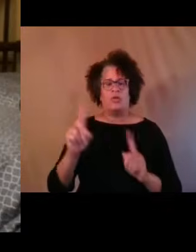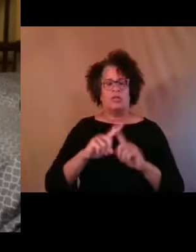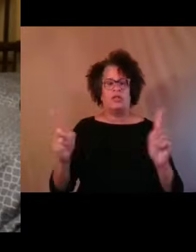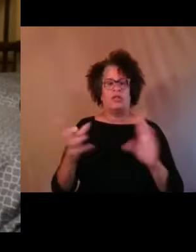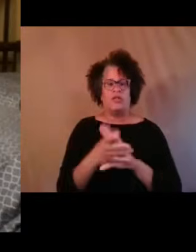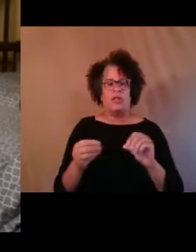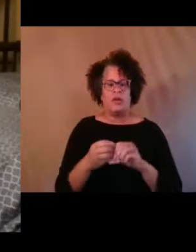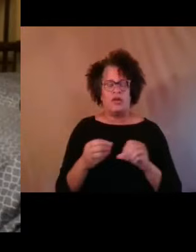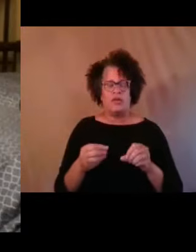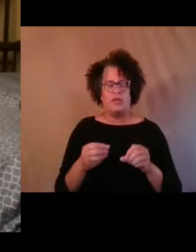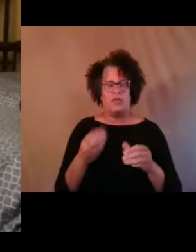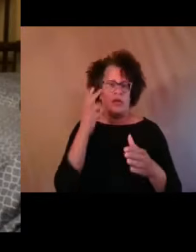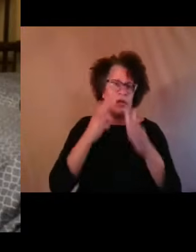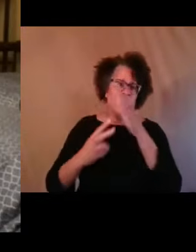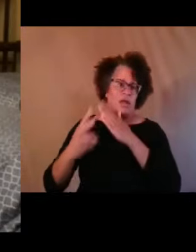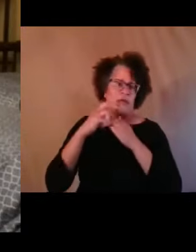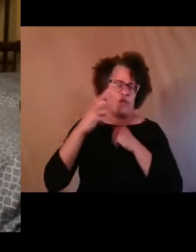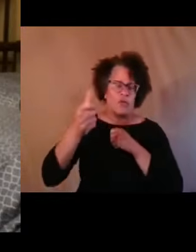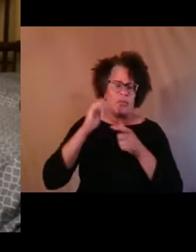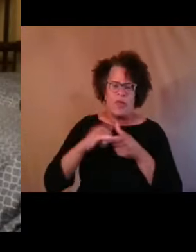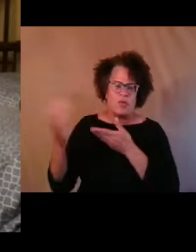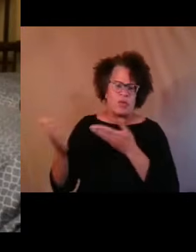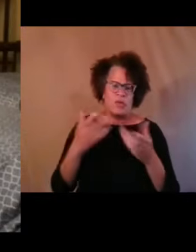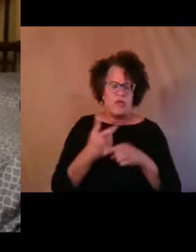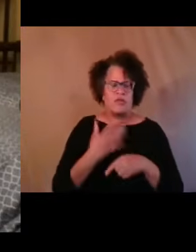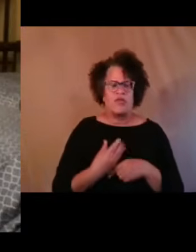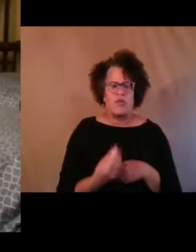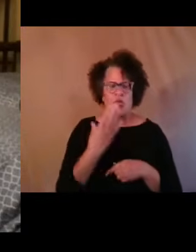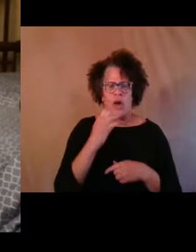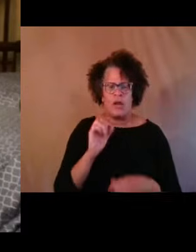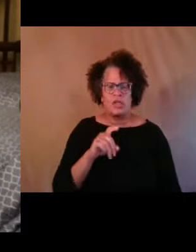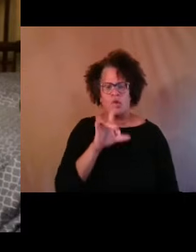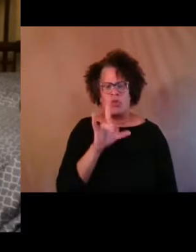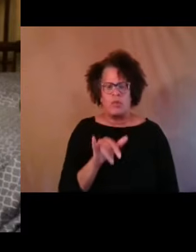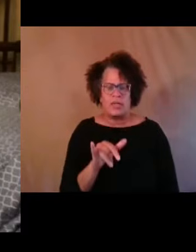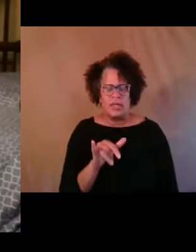than the one that was being offered by white supremacy. And in that moment,